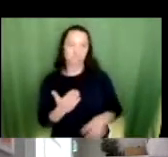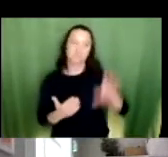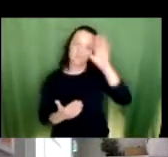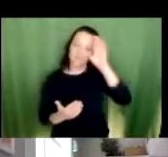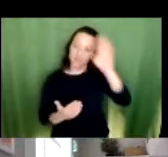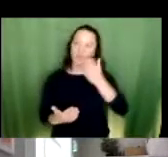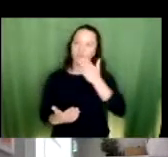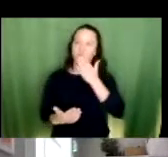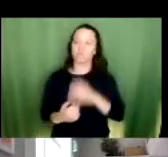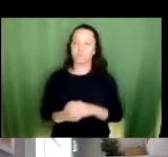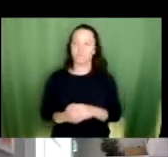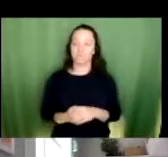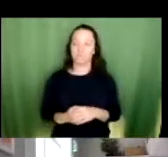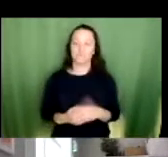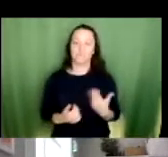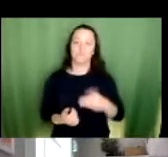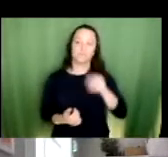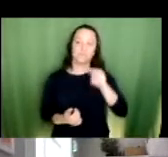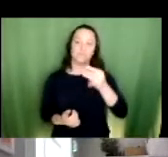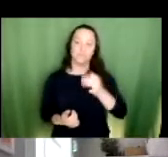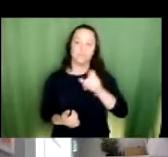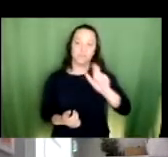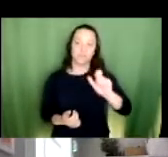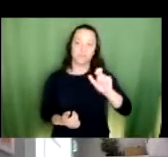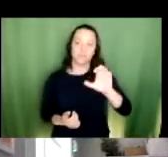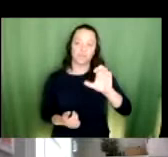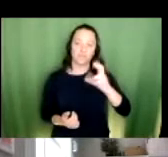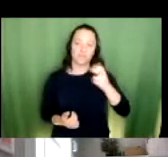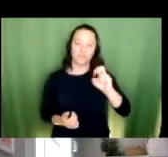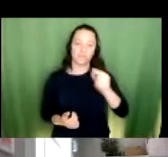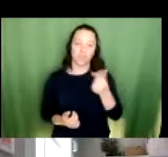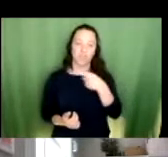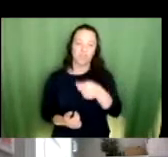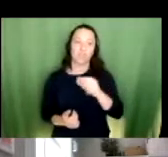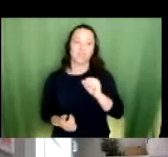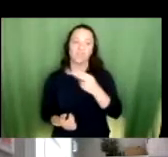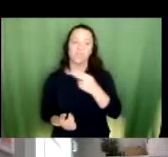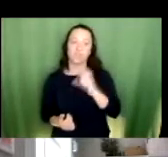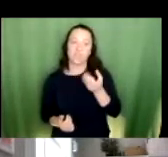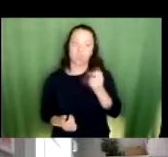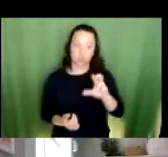I am Michelle Cheng. I use she/her pronouns I am a light-skinned woman of Asian descent with